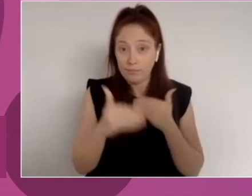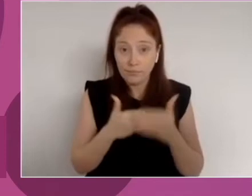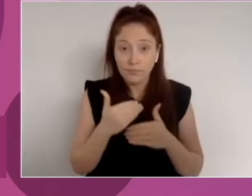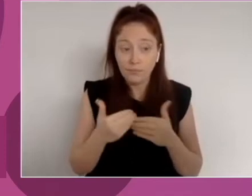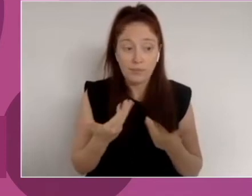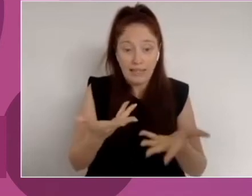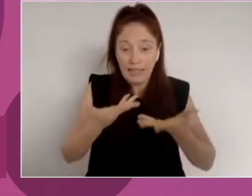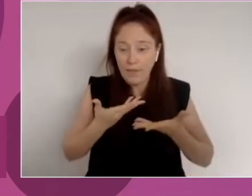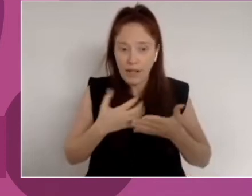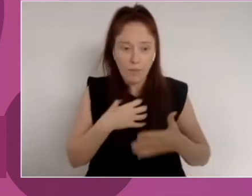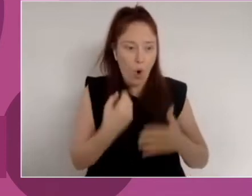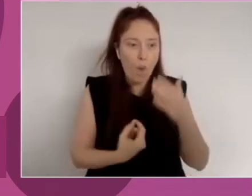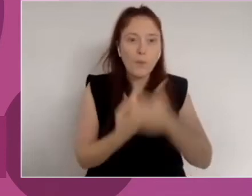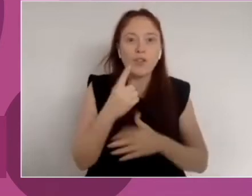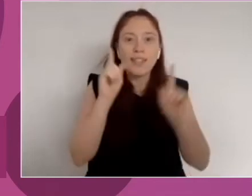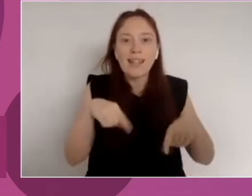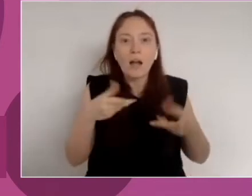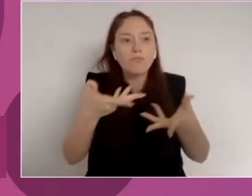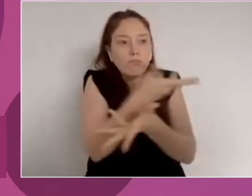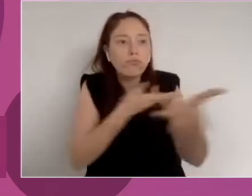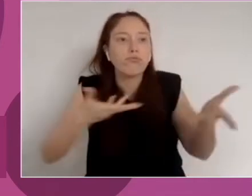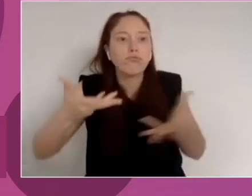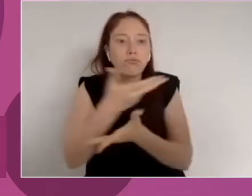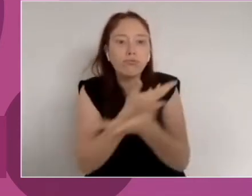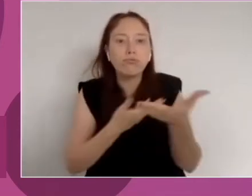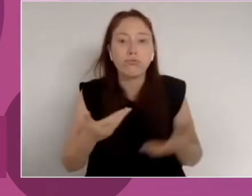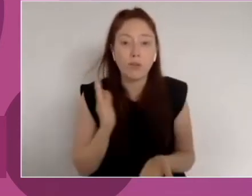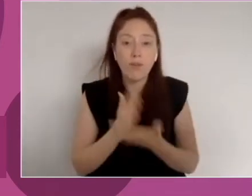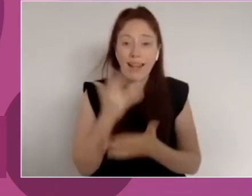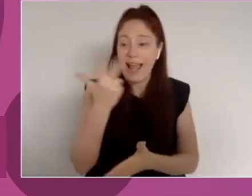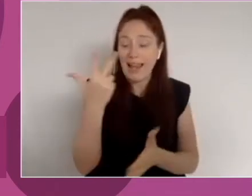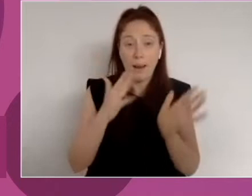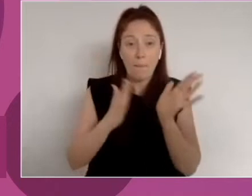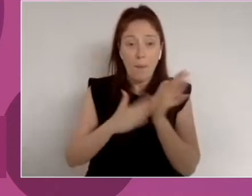further conversation. We have over the last 18 months been able to identify national